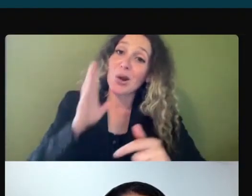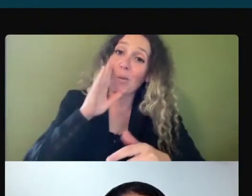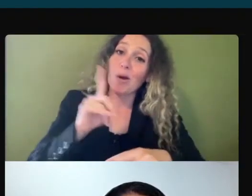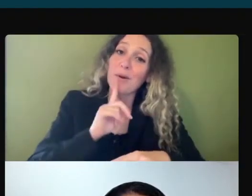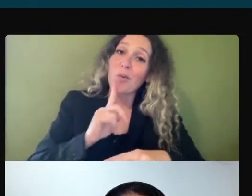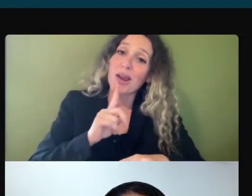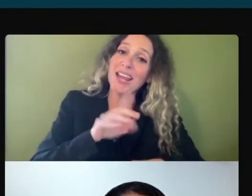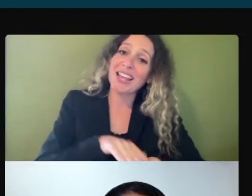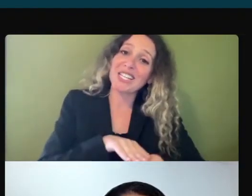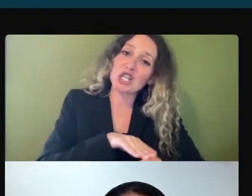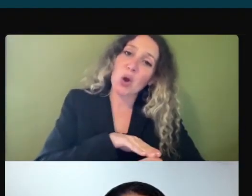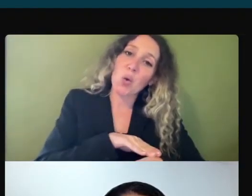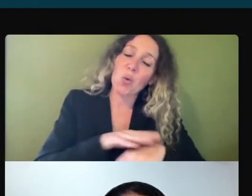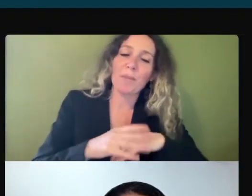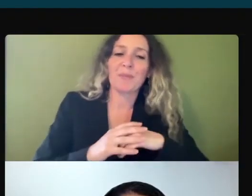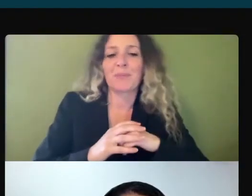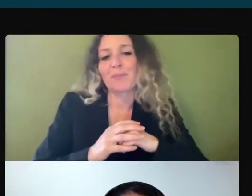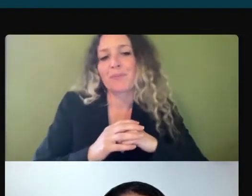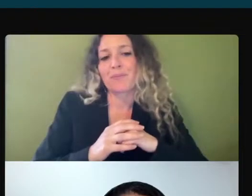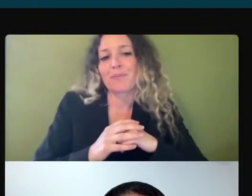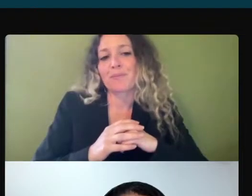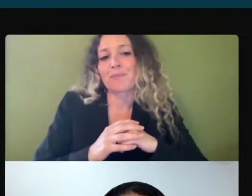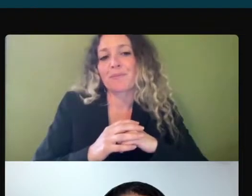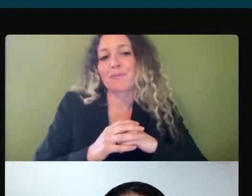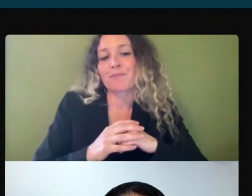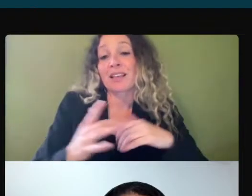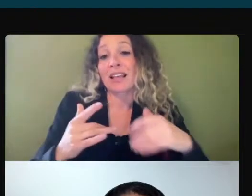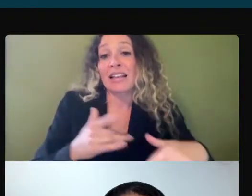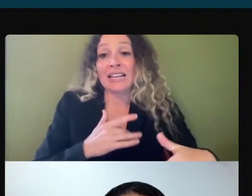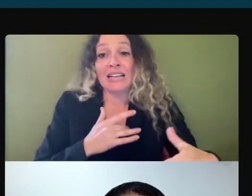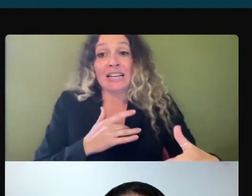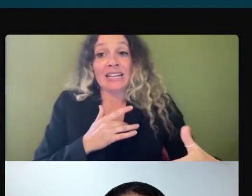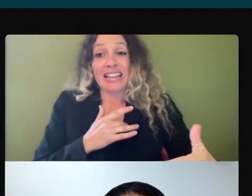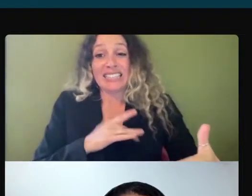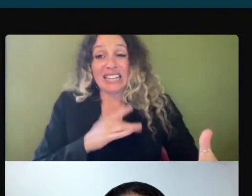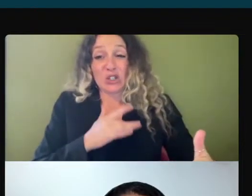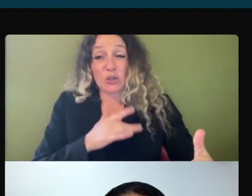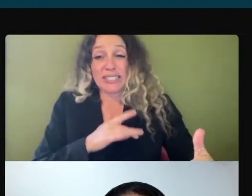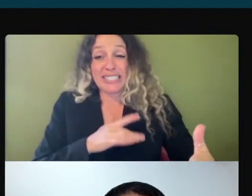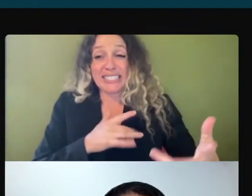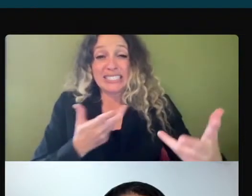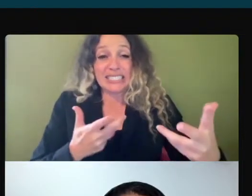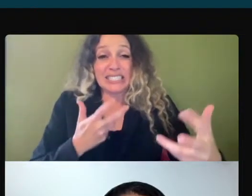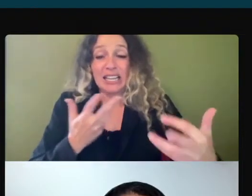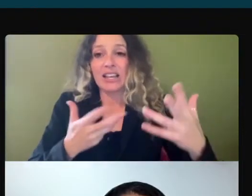And if someone has sensory changes such as hearing impairment also, the setup and the visit itself